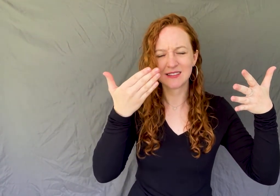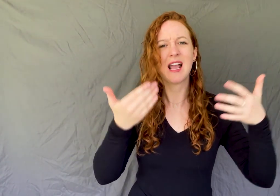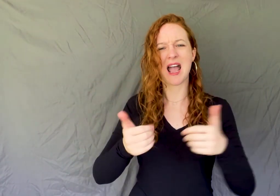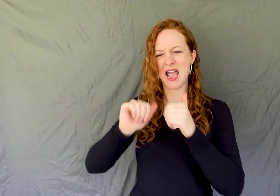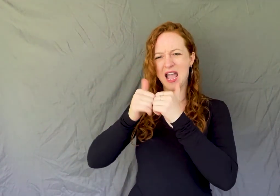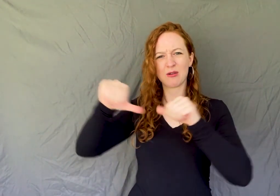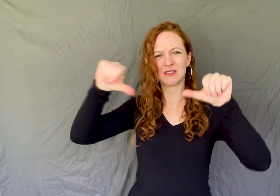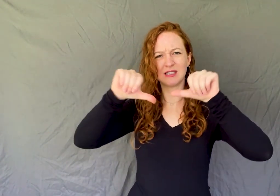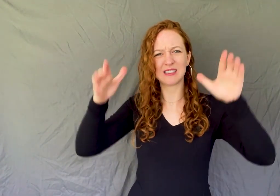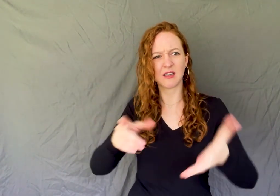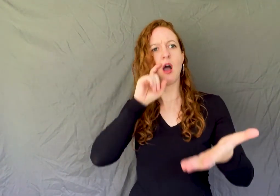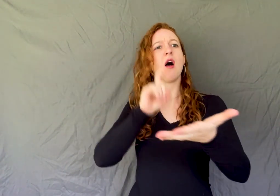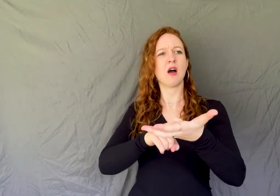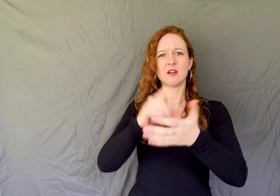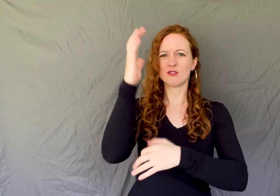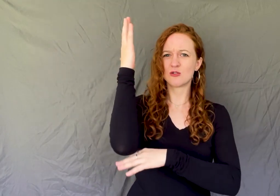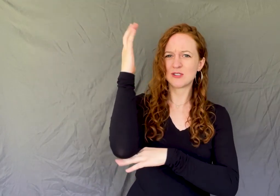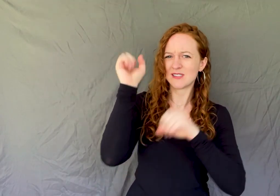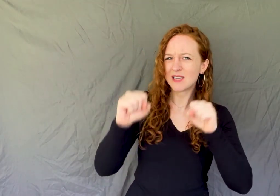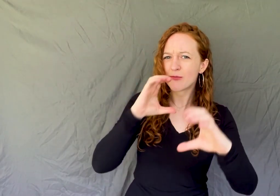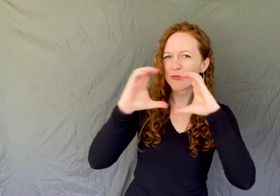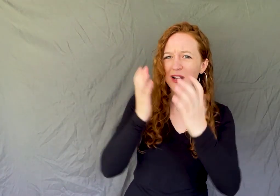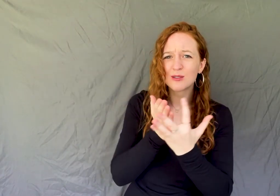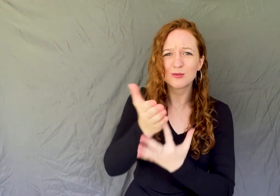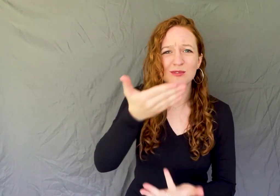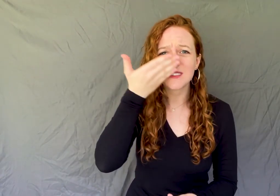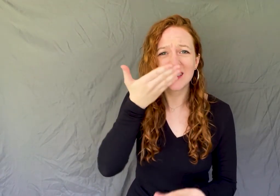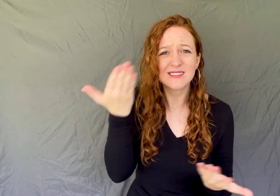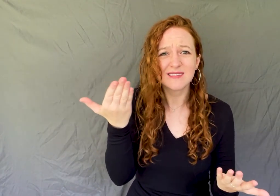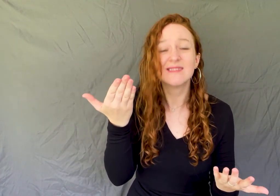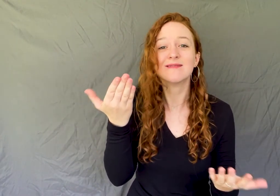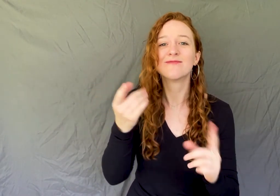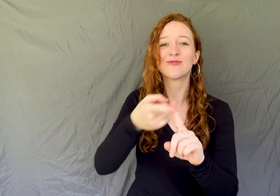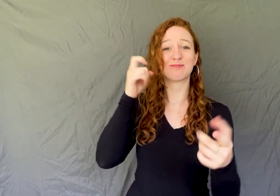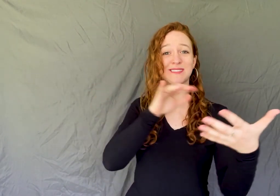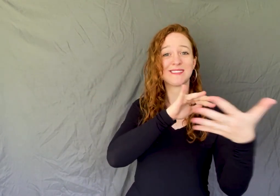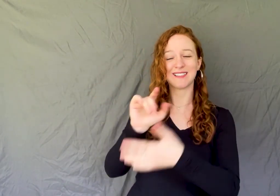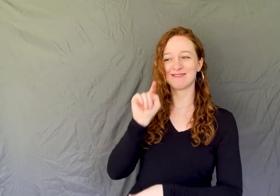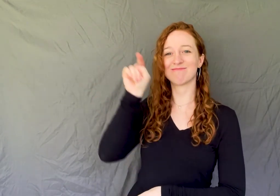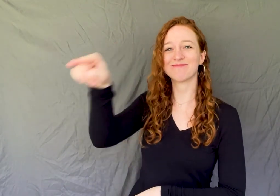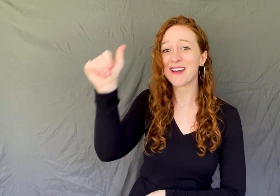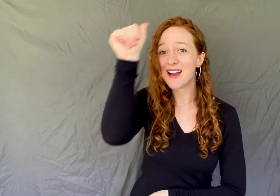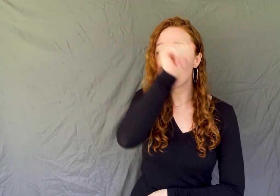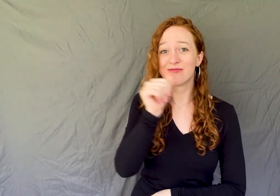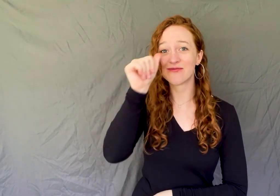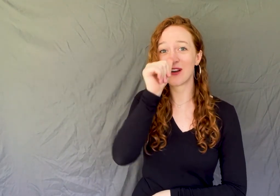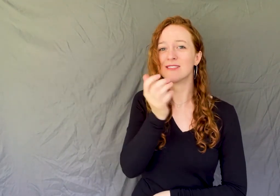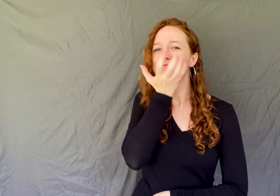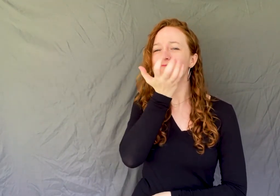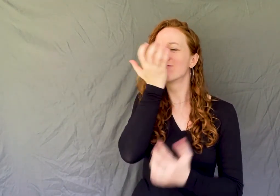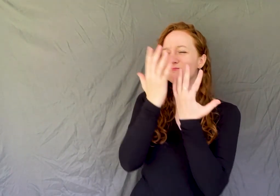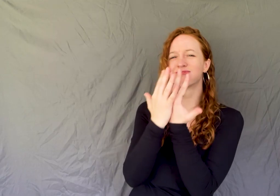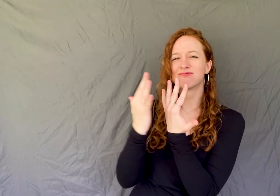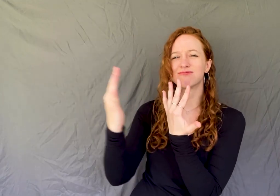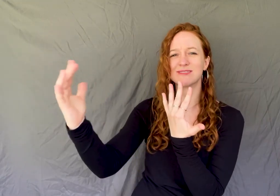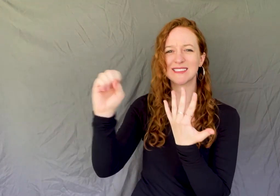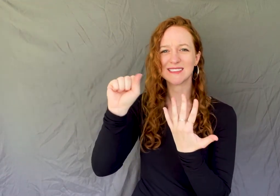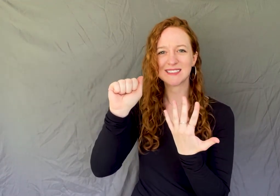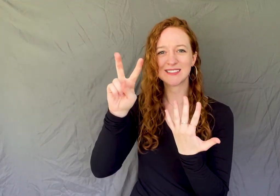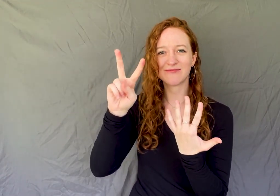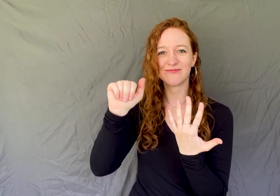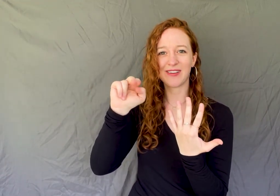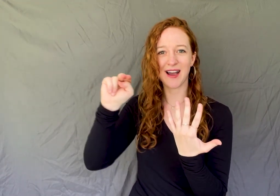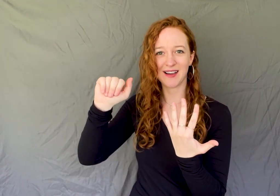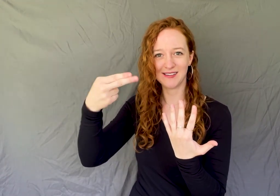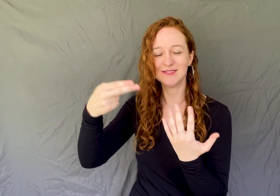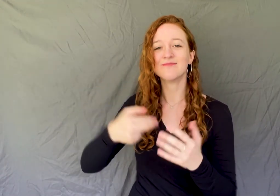Scientists observing the African savannah discovered one of the ways trees communicate is through scent.